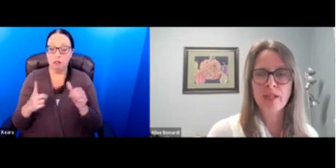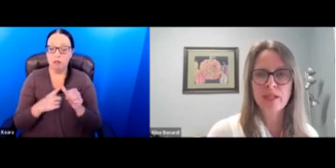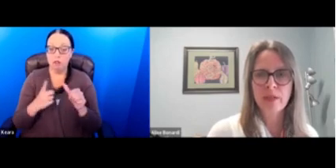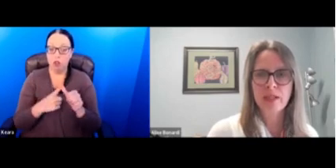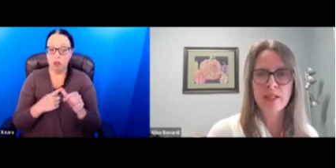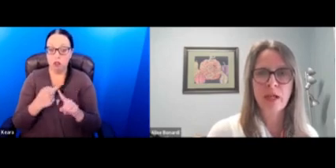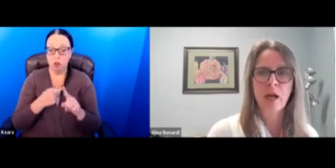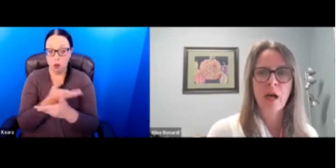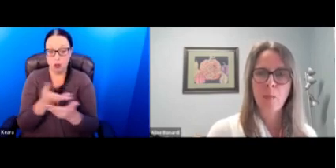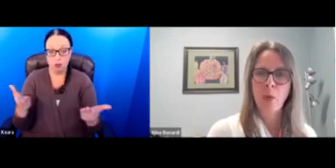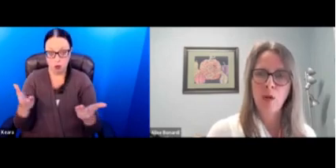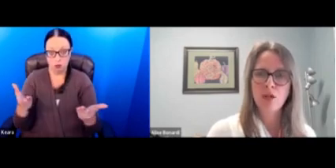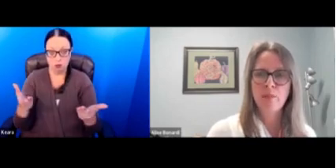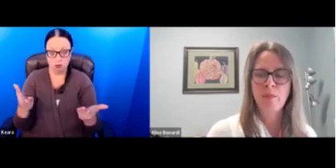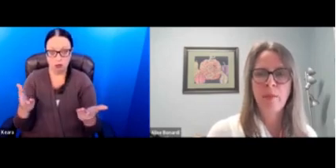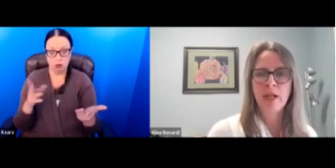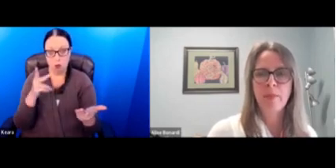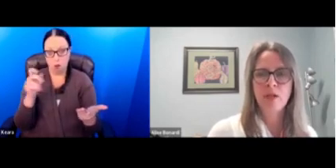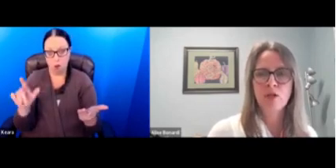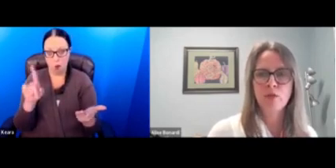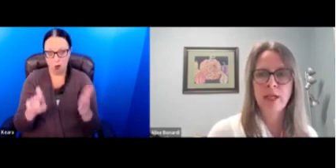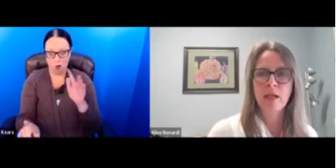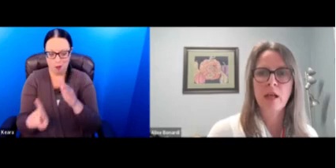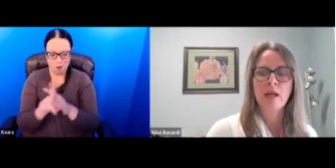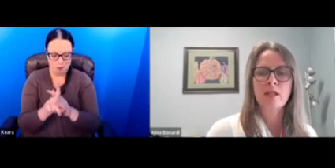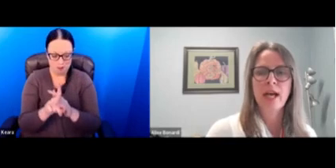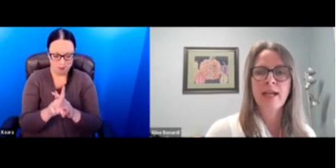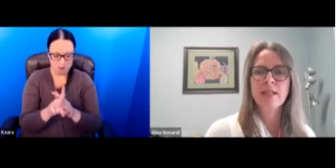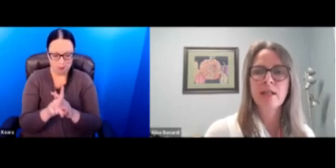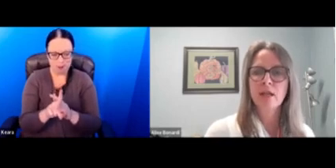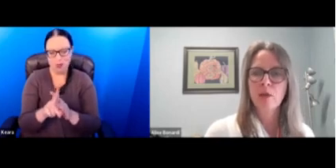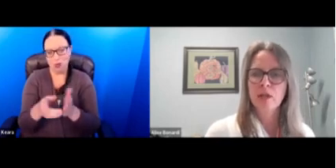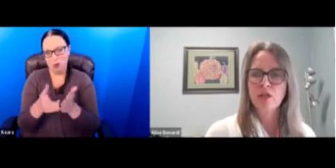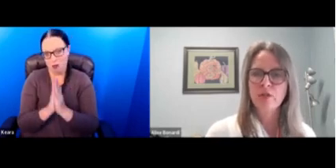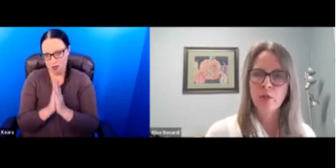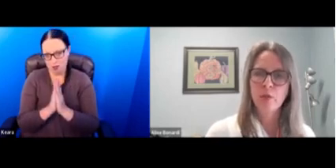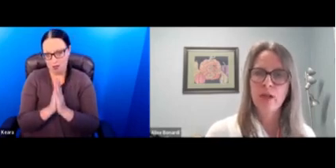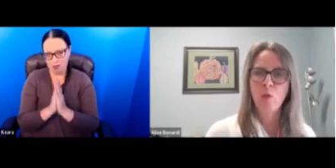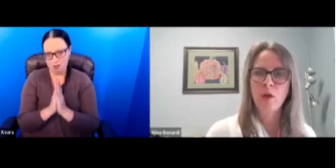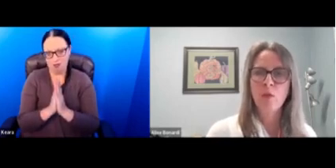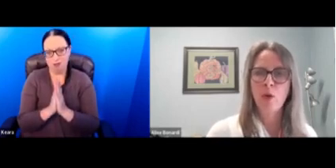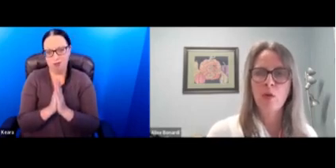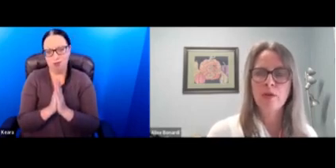participants, a poll should be popping up on your screen to ask a question of you in what role